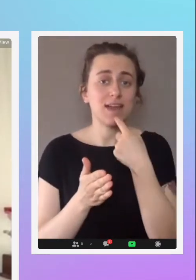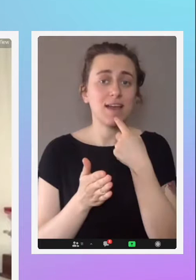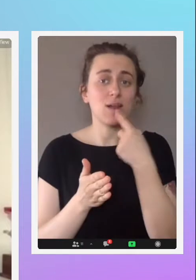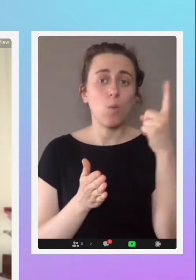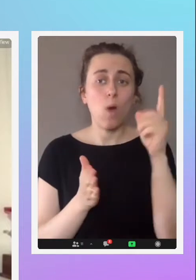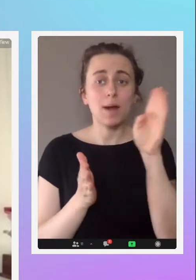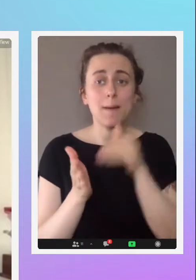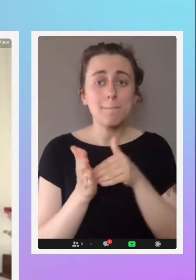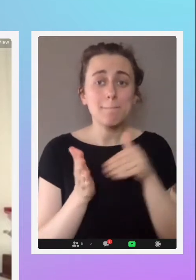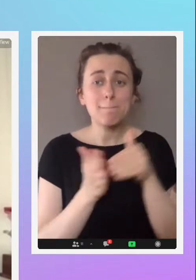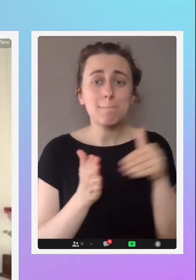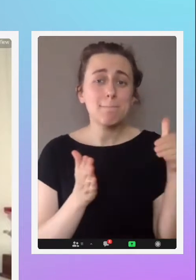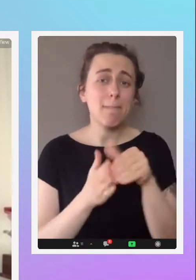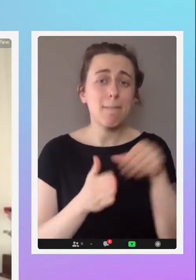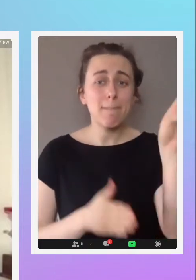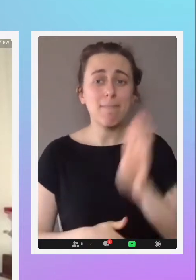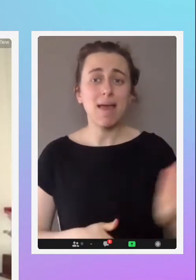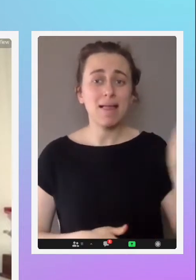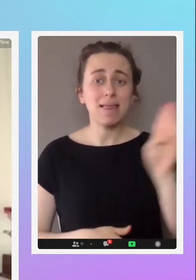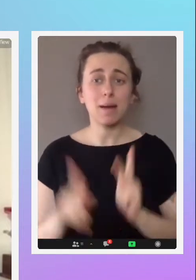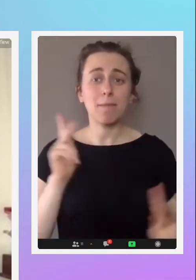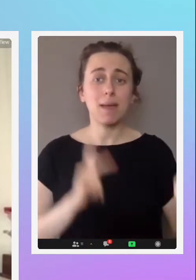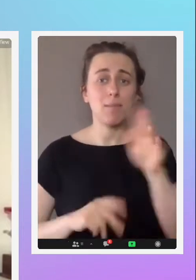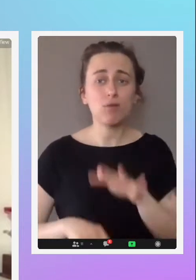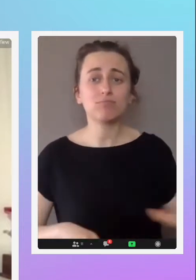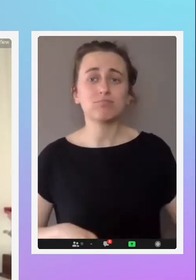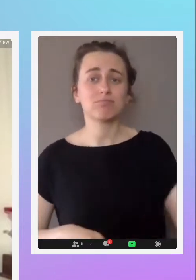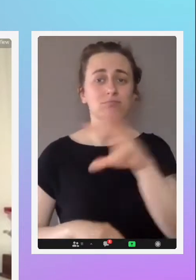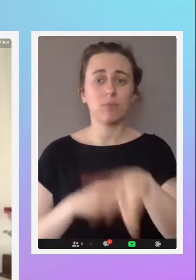with a disability of some kind some of them invisible